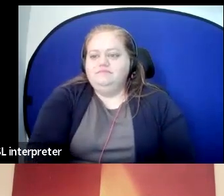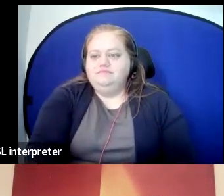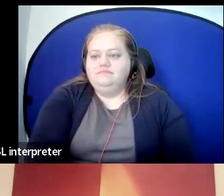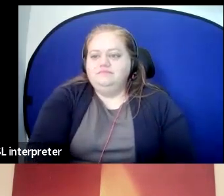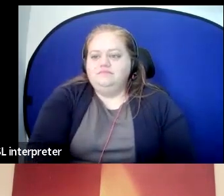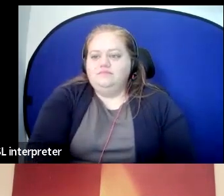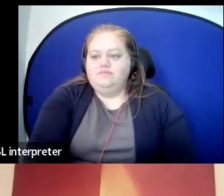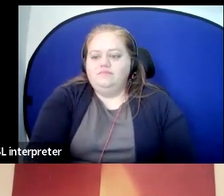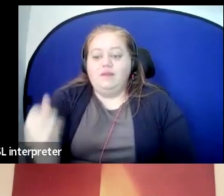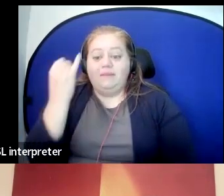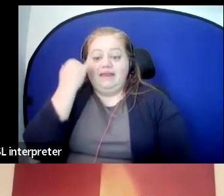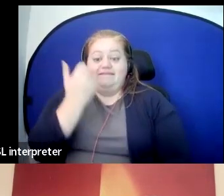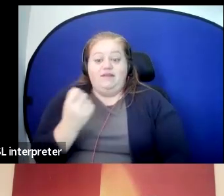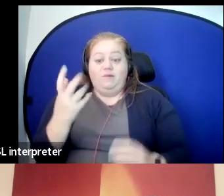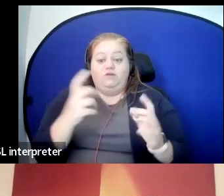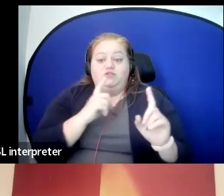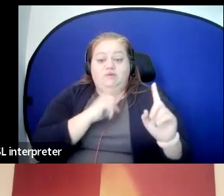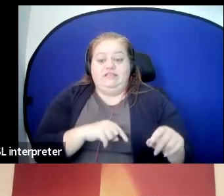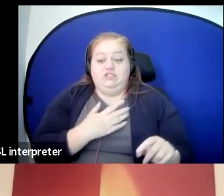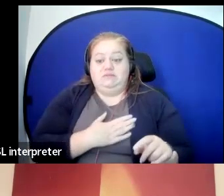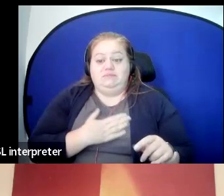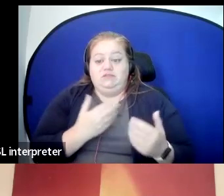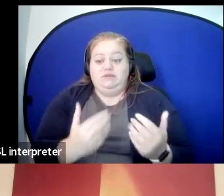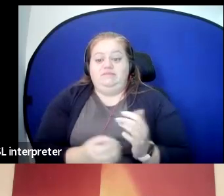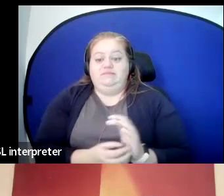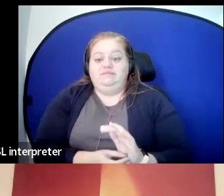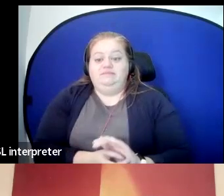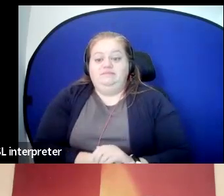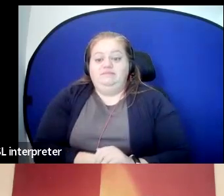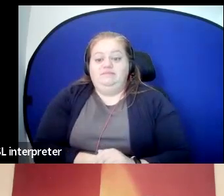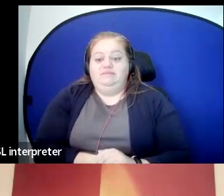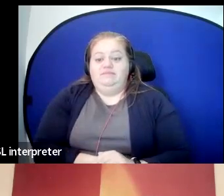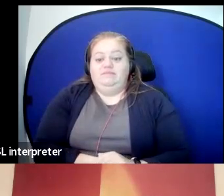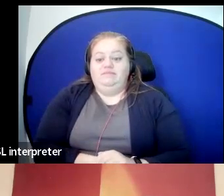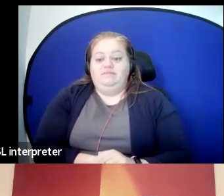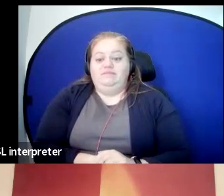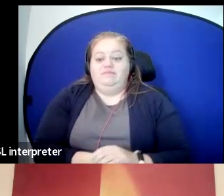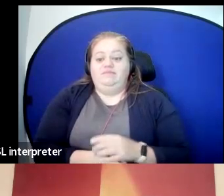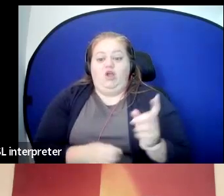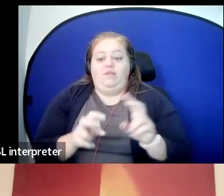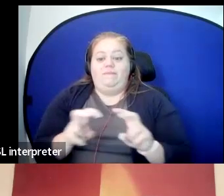If this is relevant for both tools, please jump in. So the question is, "Are the panelists considering working